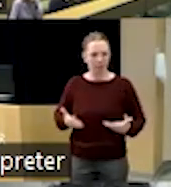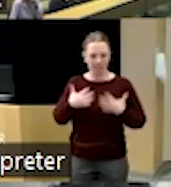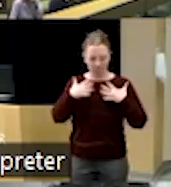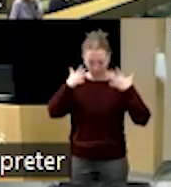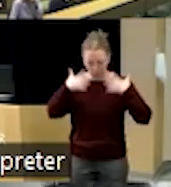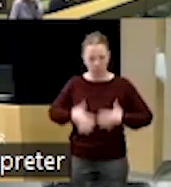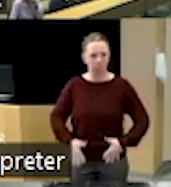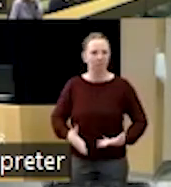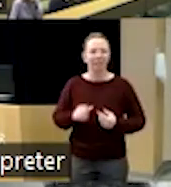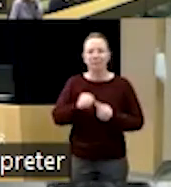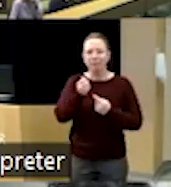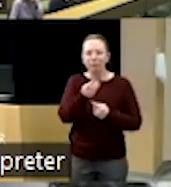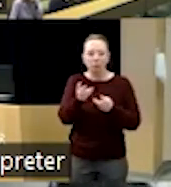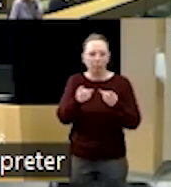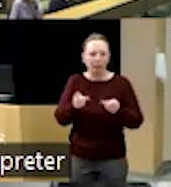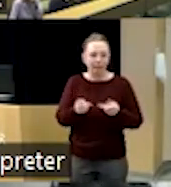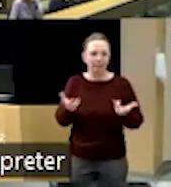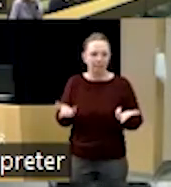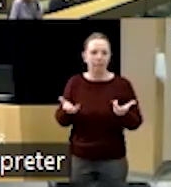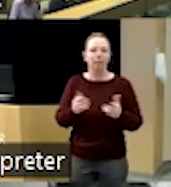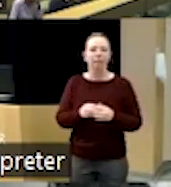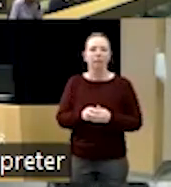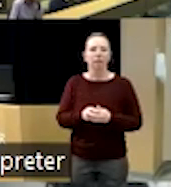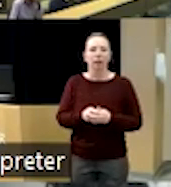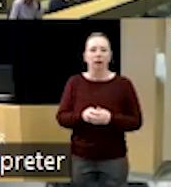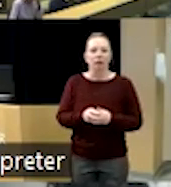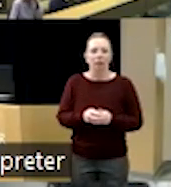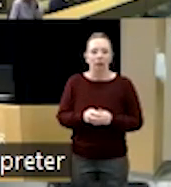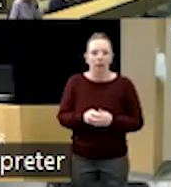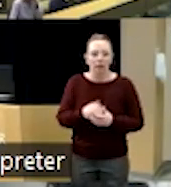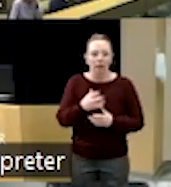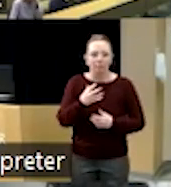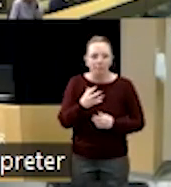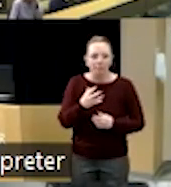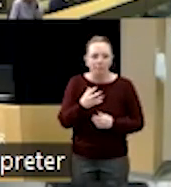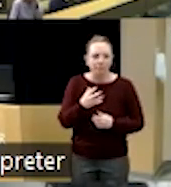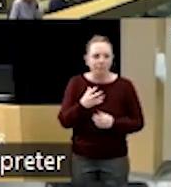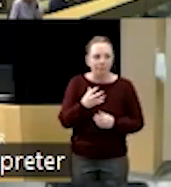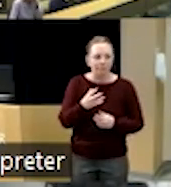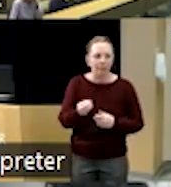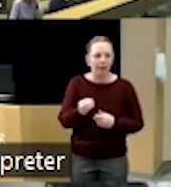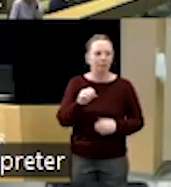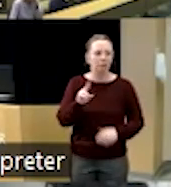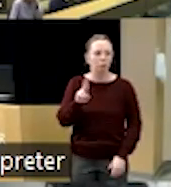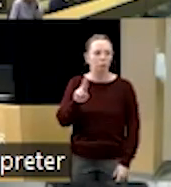no receptors and um the dolls are root ganglion is the um is the body where the somata of these